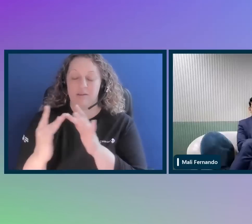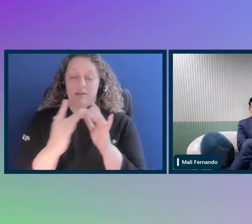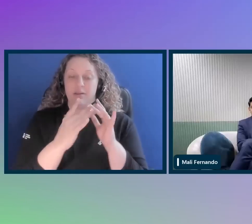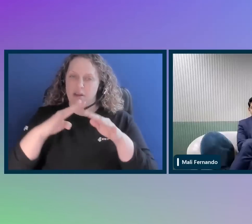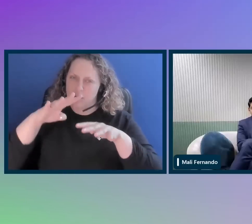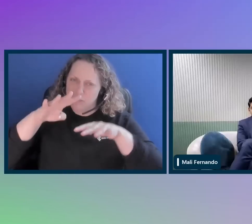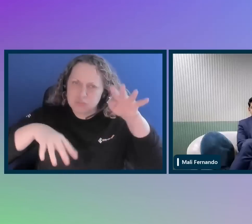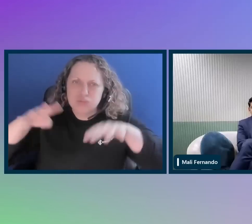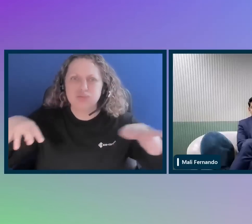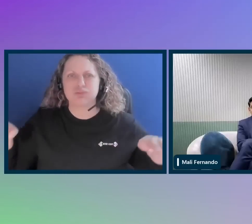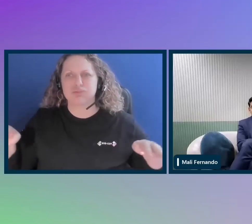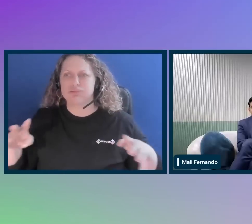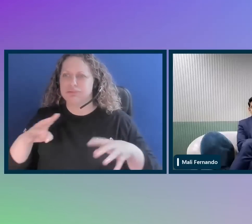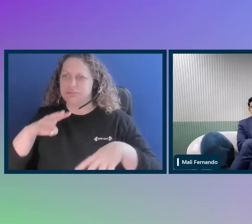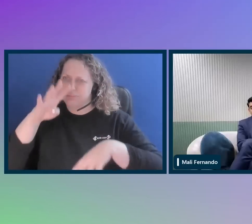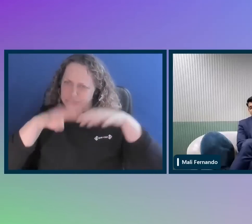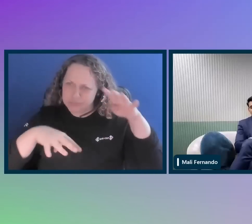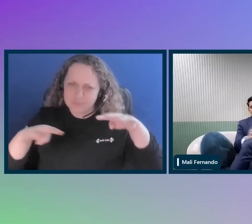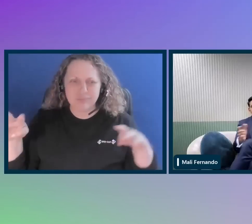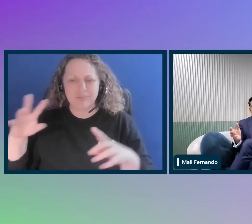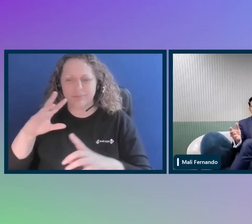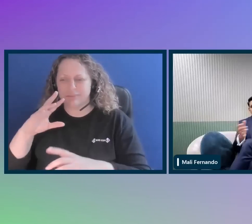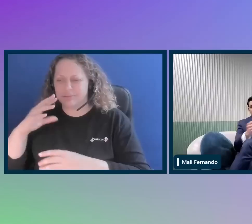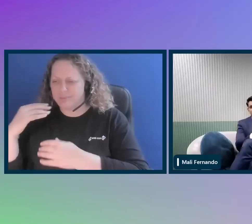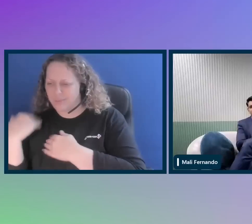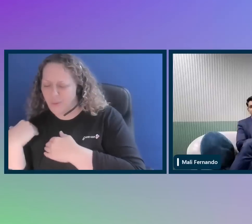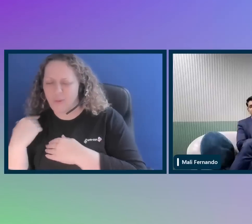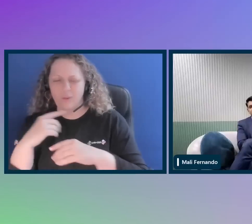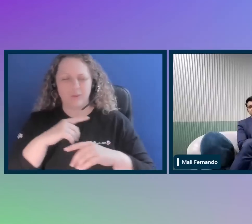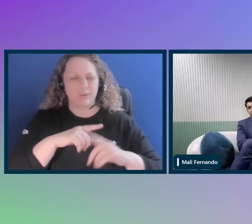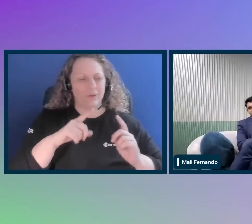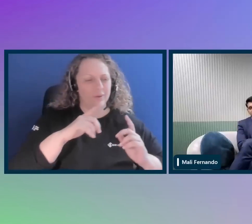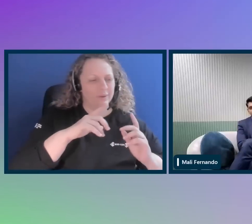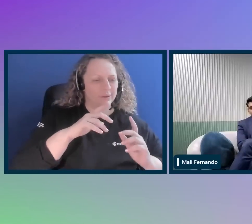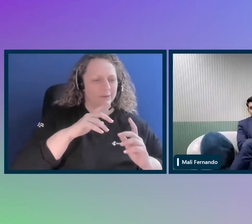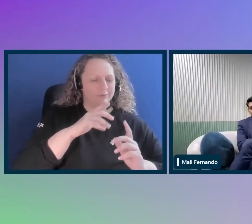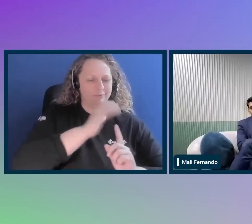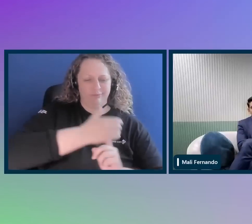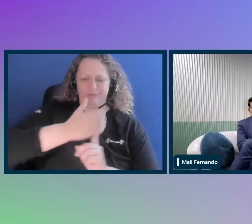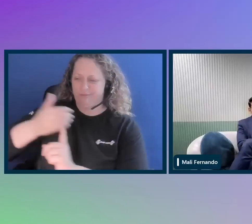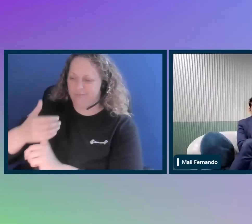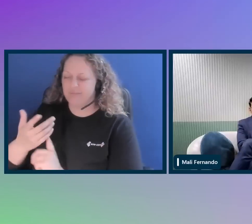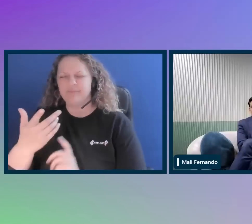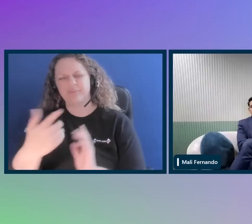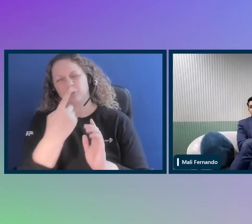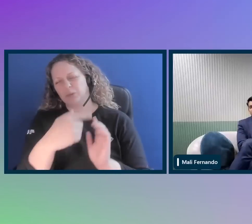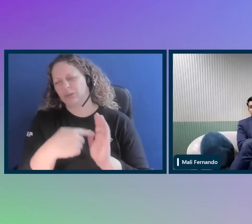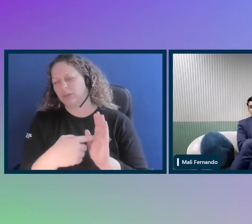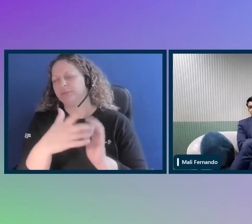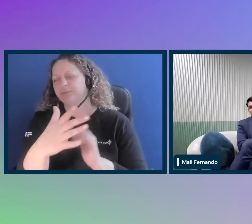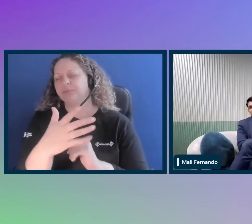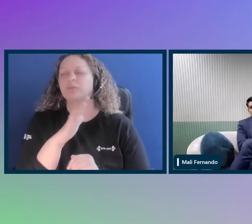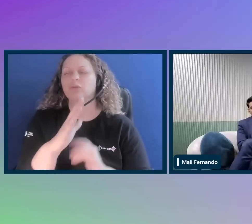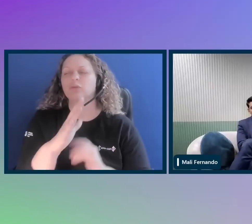in a variety of different roles. I'll use one very simple example. If you're a communications professional,